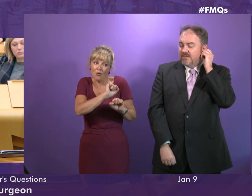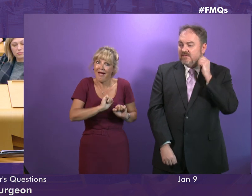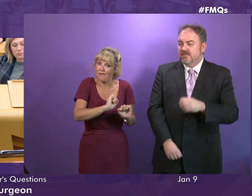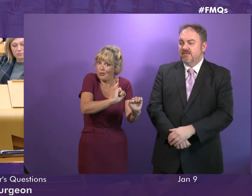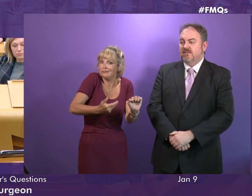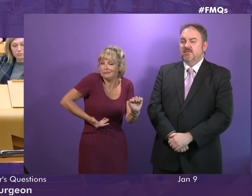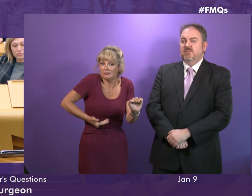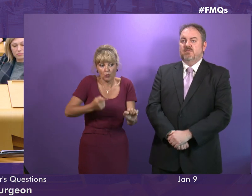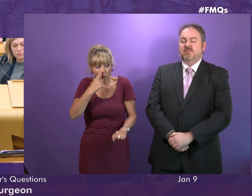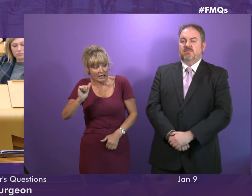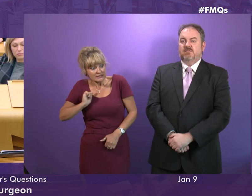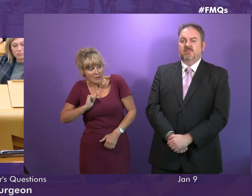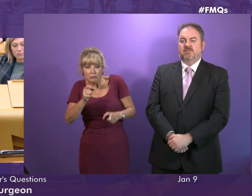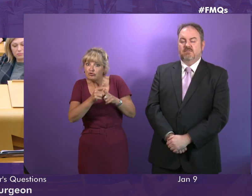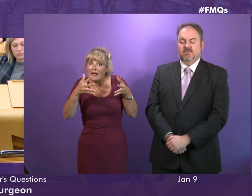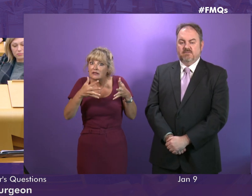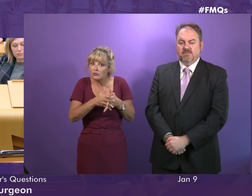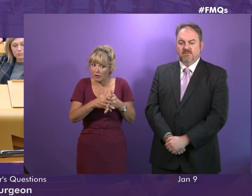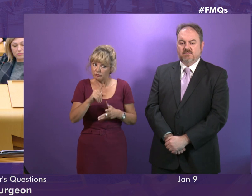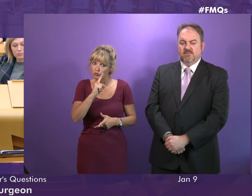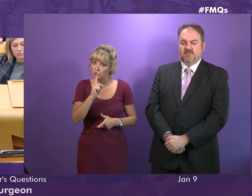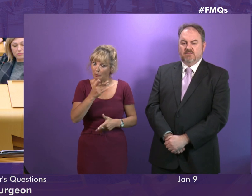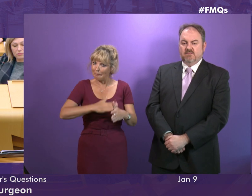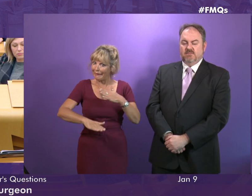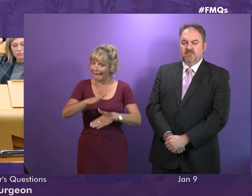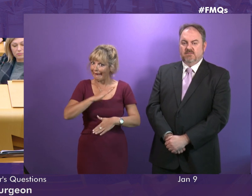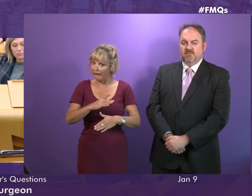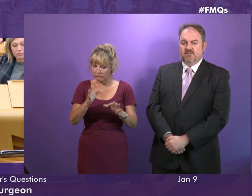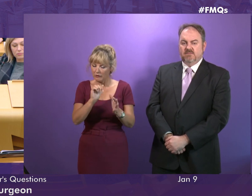We expect Prestwick airport to operate ethically, as we do of any company. The Government will